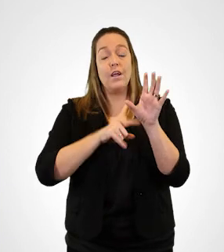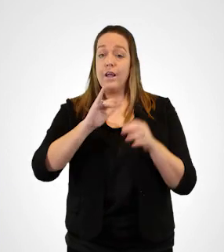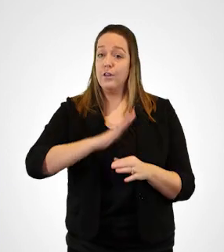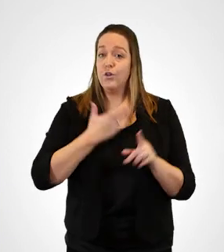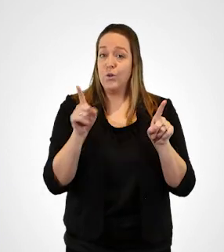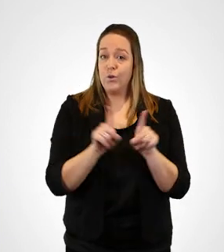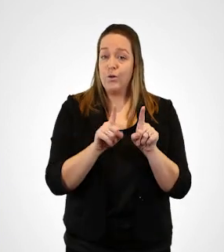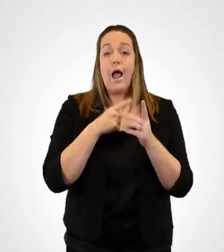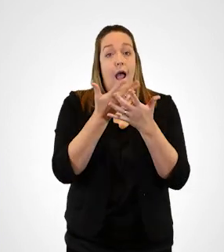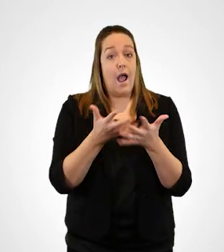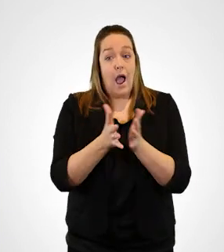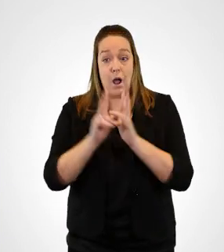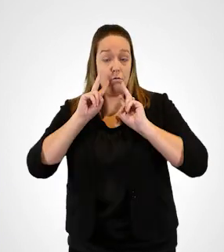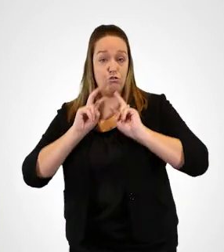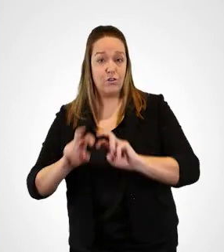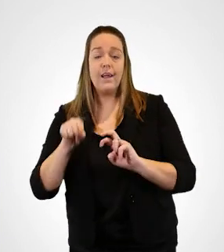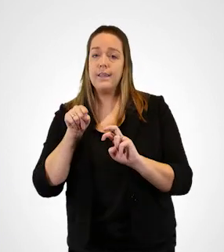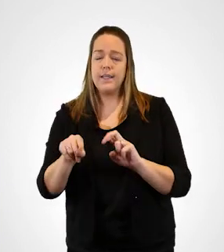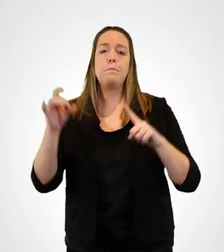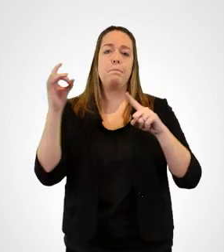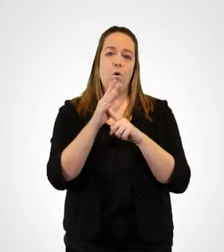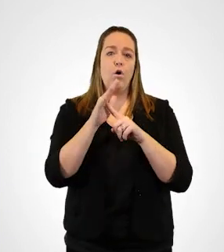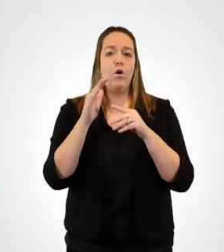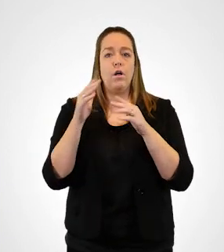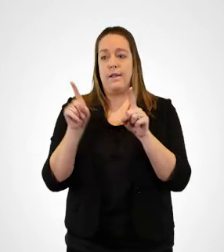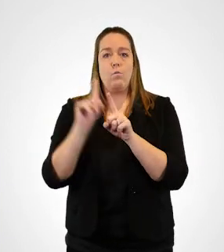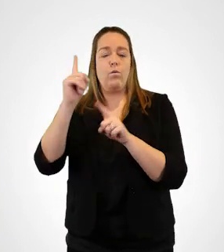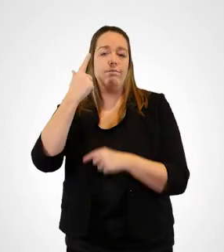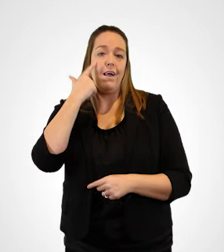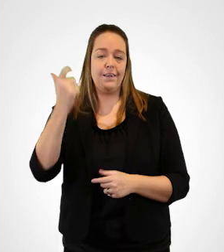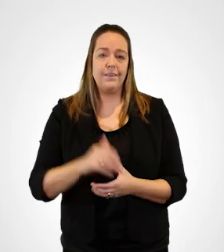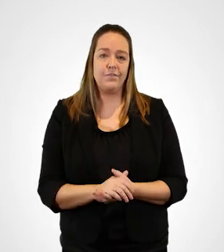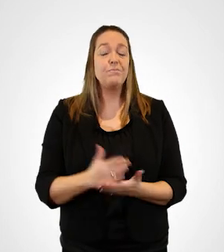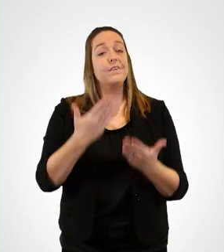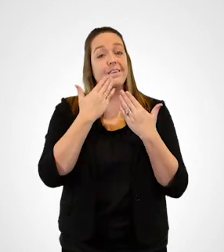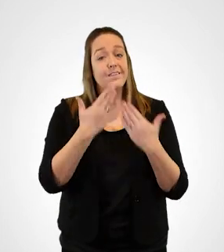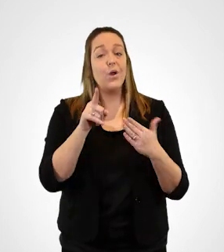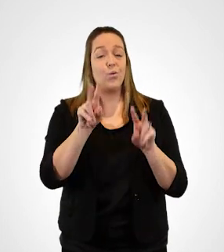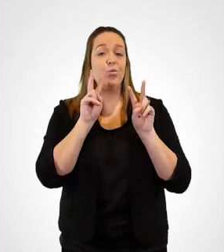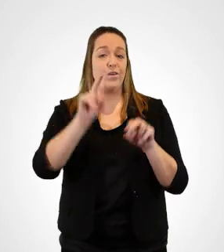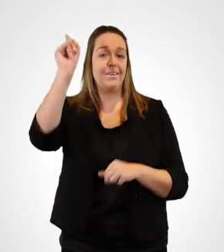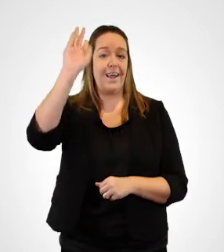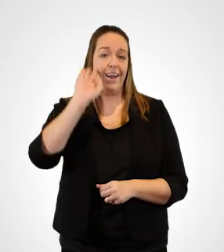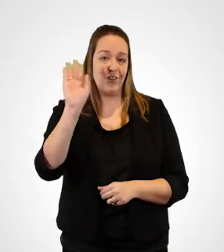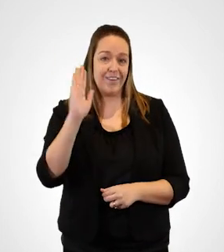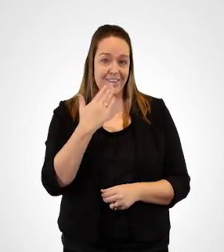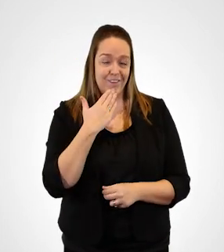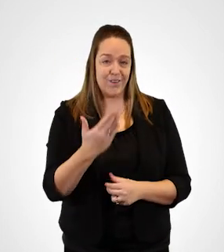because the way that we do research is just as important as what we find. So thank you very much for joining me for this lecture